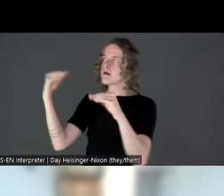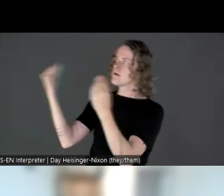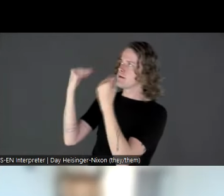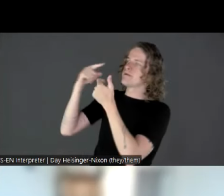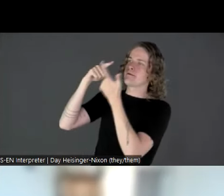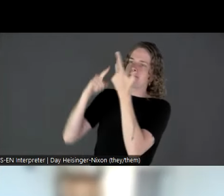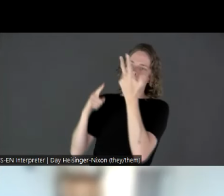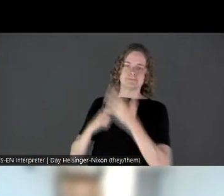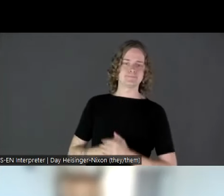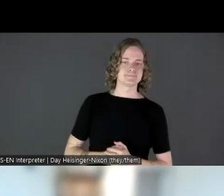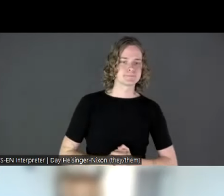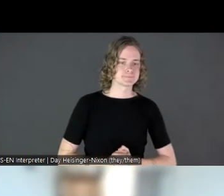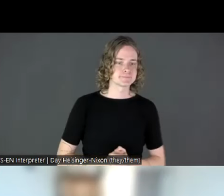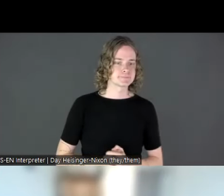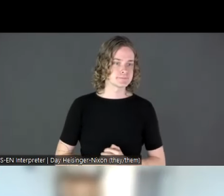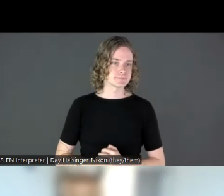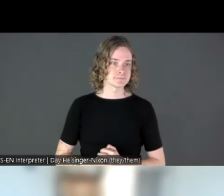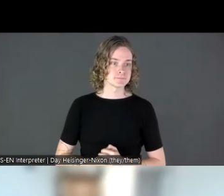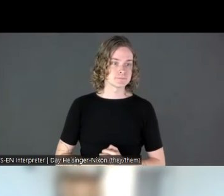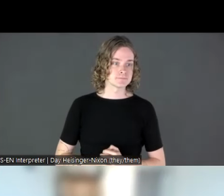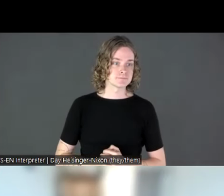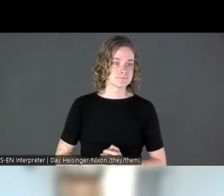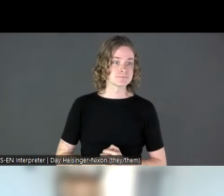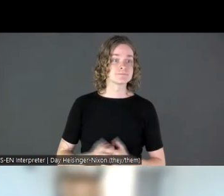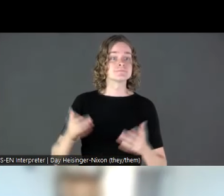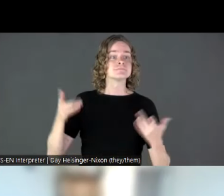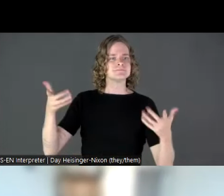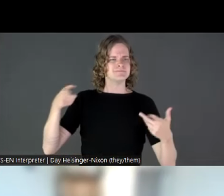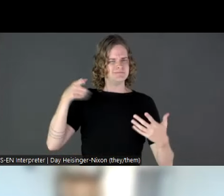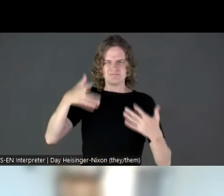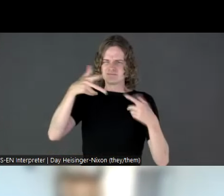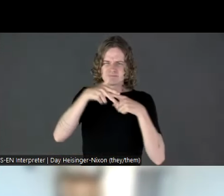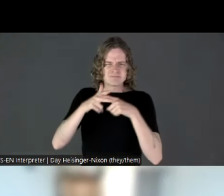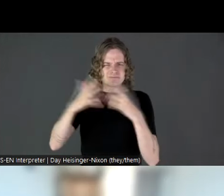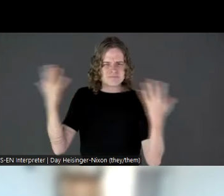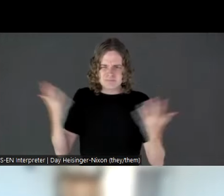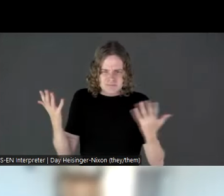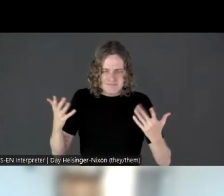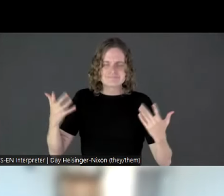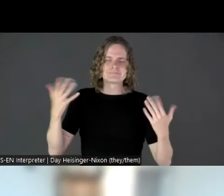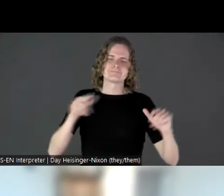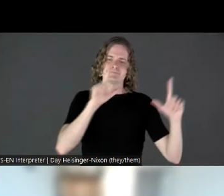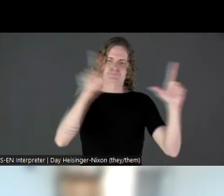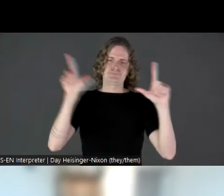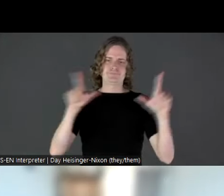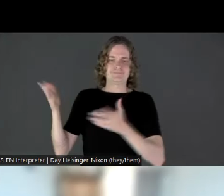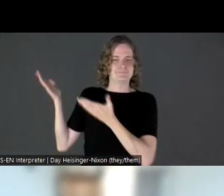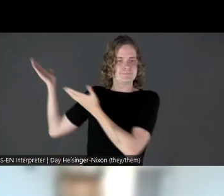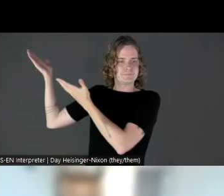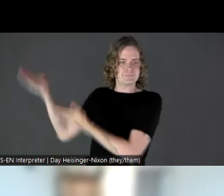We have a tip sheet on how to get started on disability inclusive humanitarian action. This is